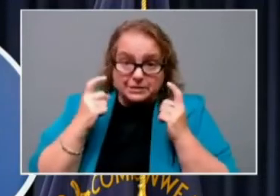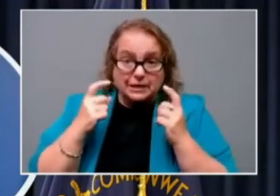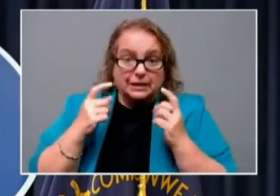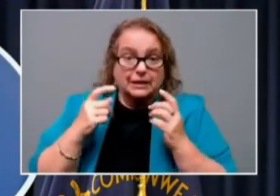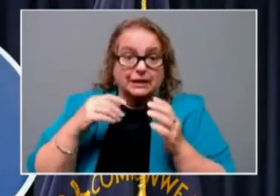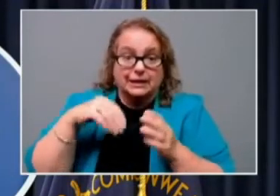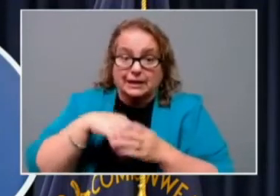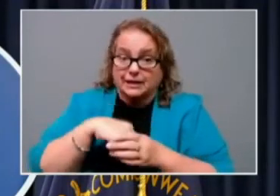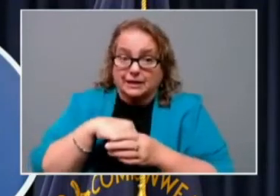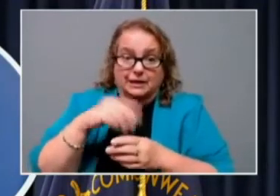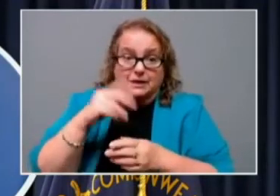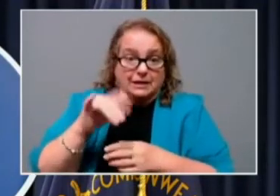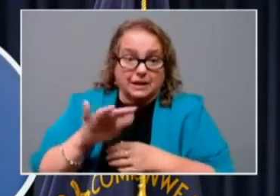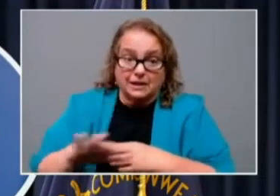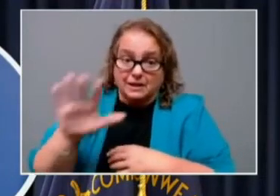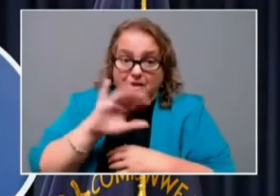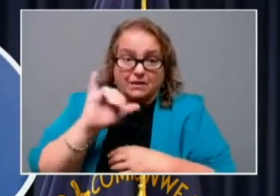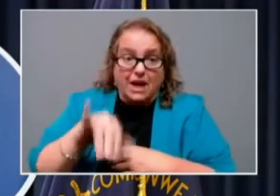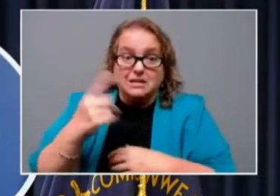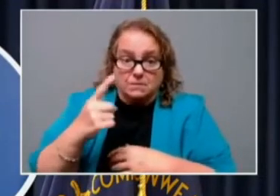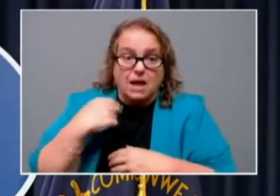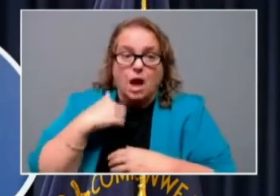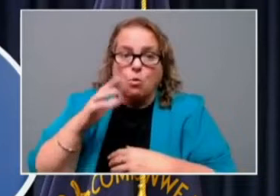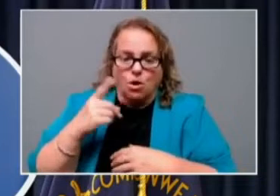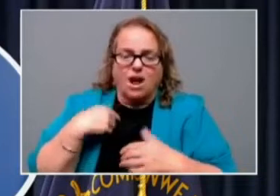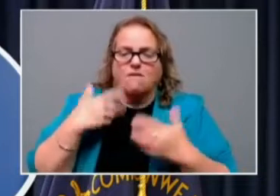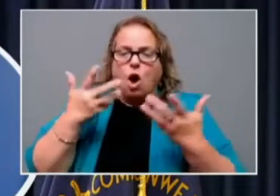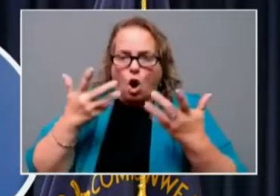That's something I would have now done weeks ago because it's necessary. Look